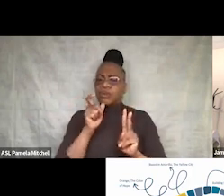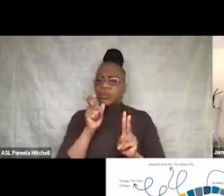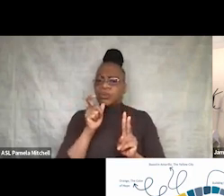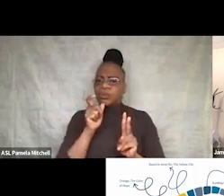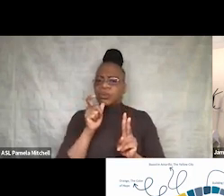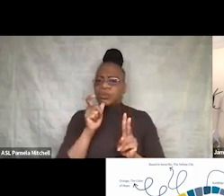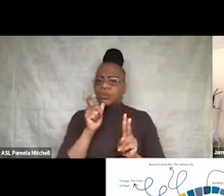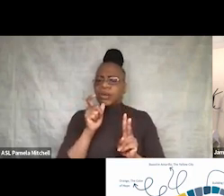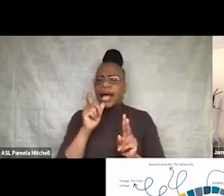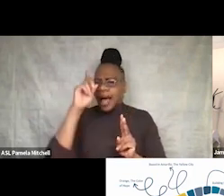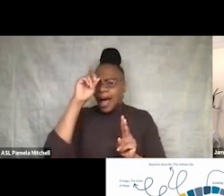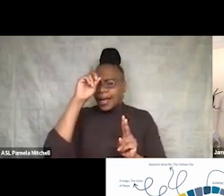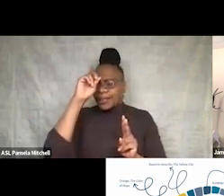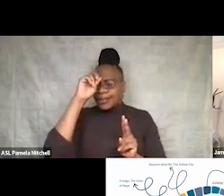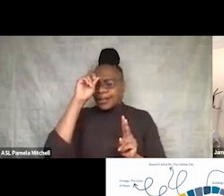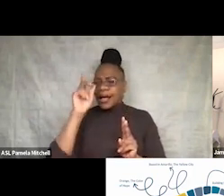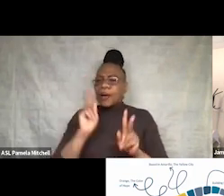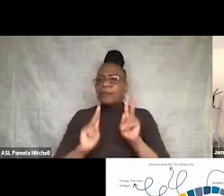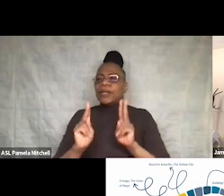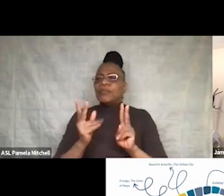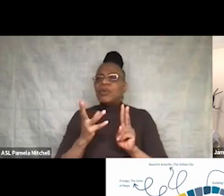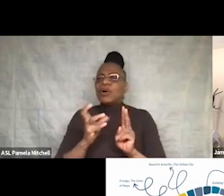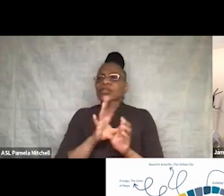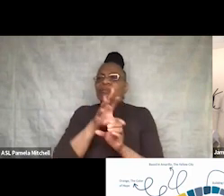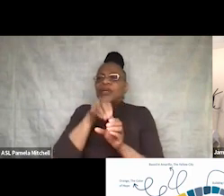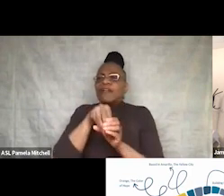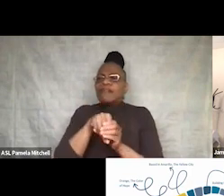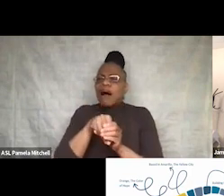I think people wanna be part of something bigger than themselves.